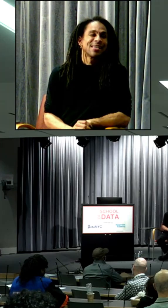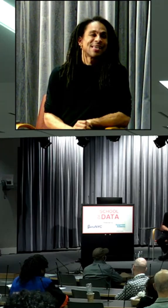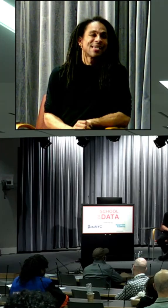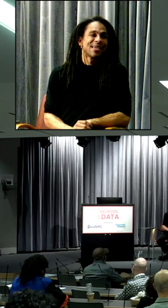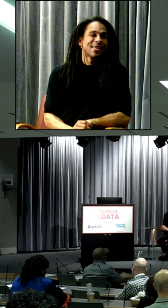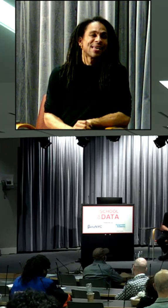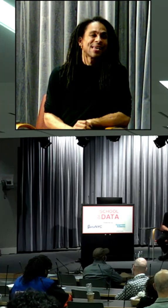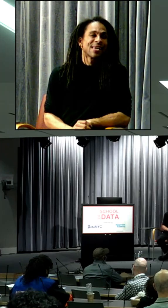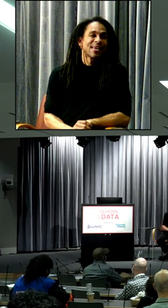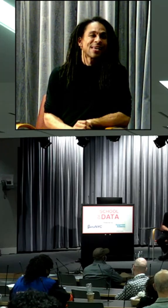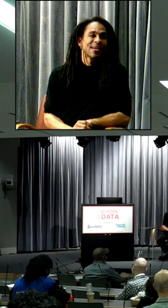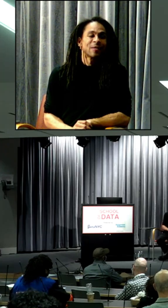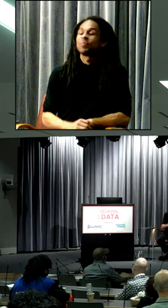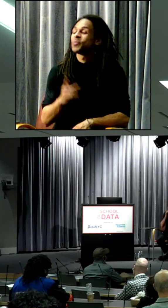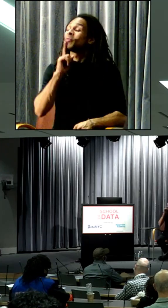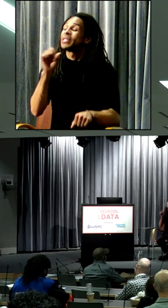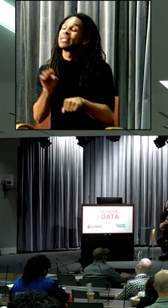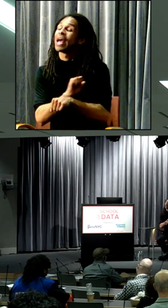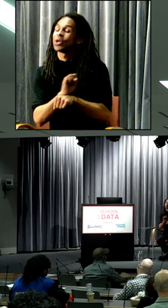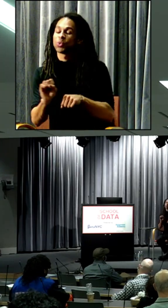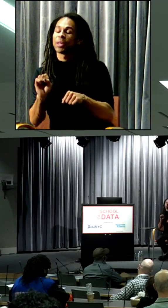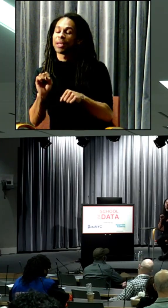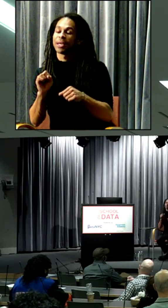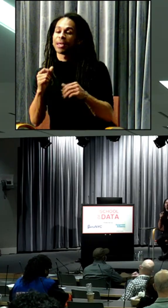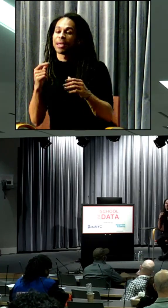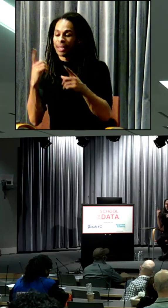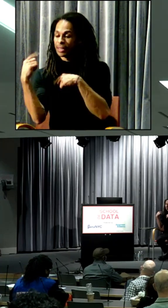And that like things like traffic are just a fact of city life.